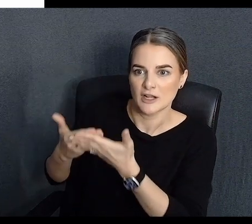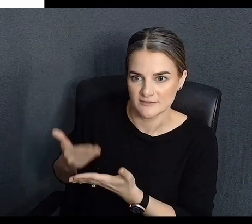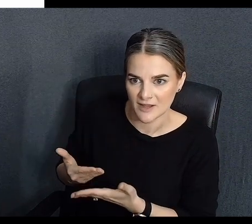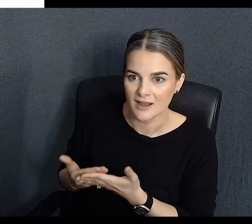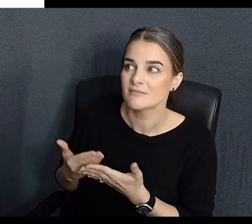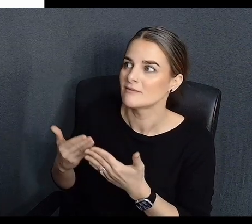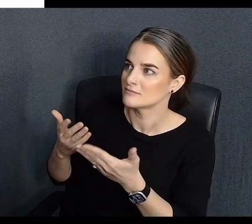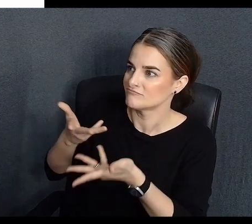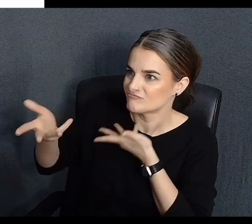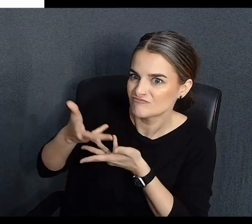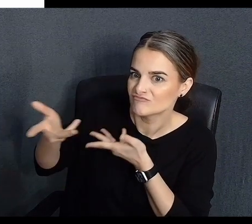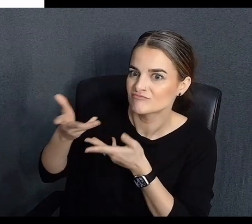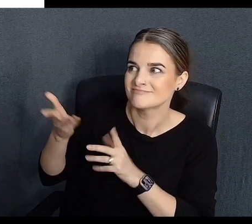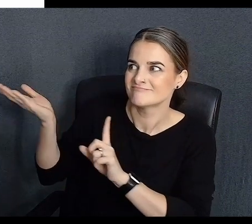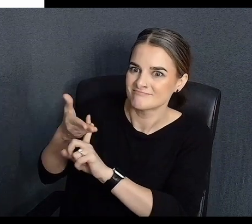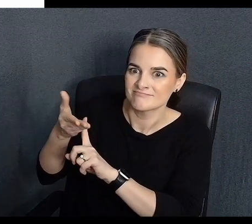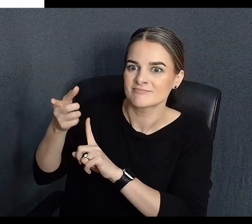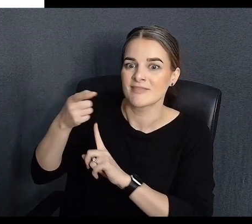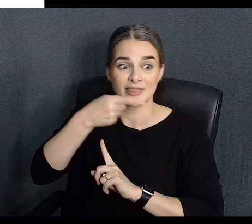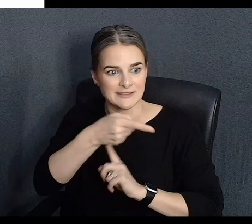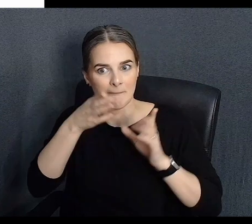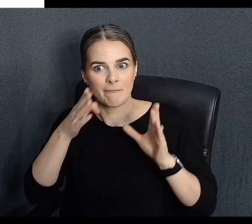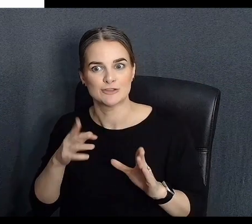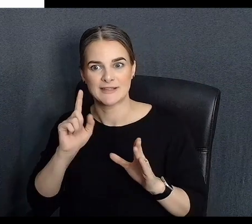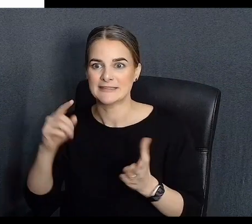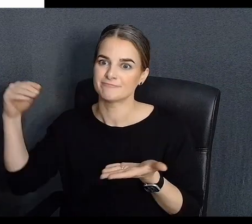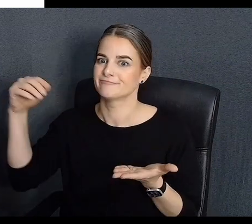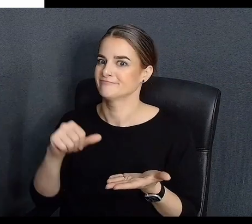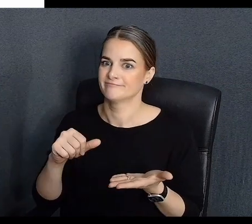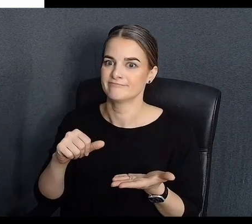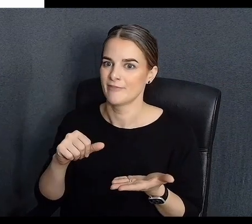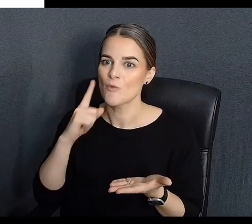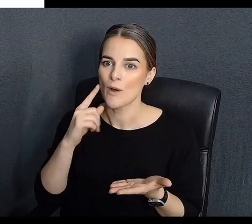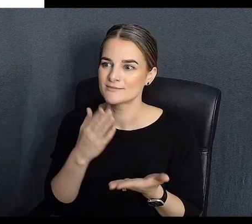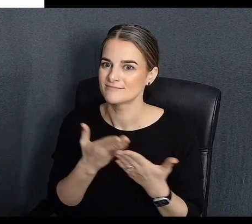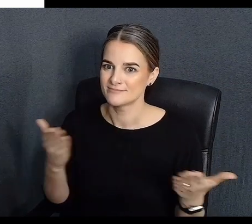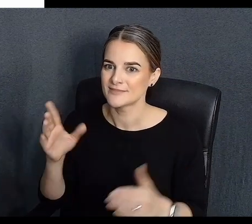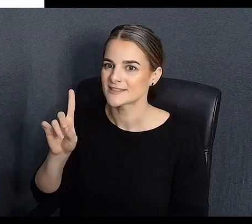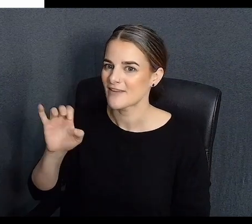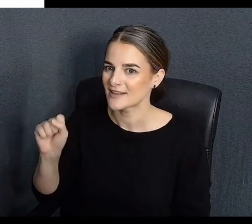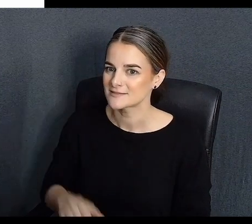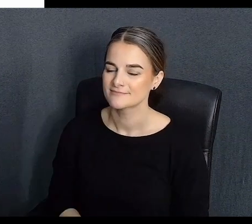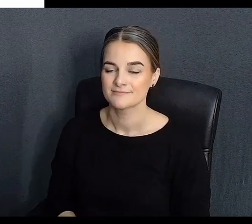about why the person needs this device funded. And then hopefully, after all that,